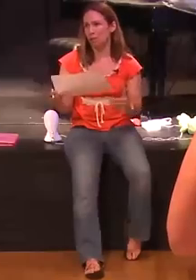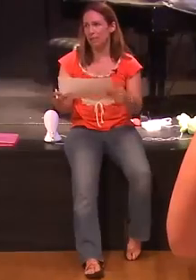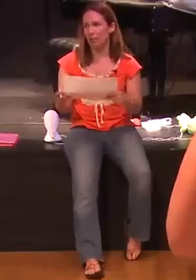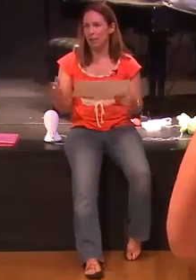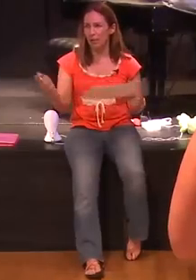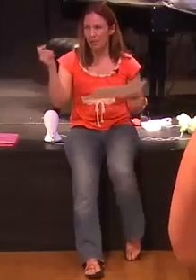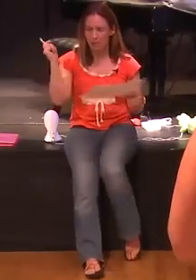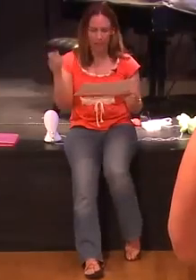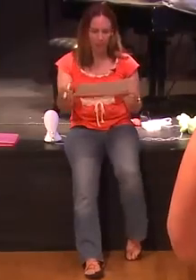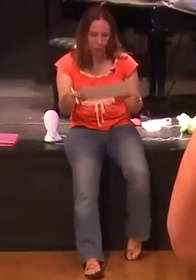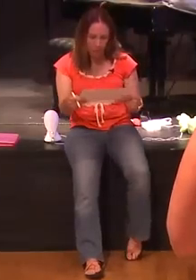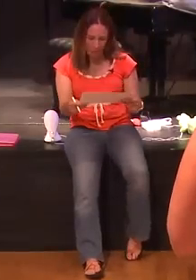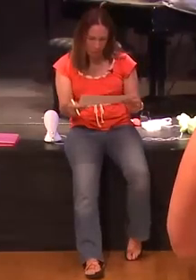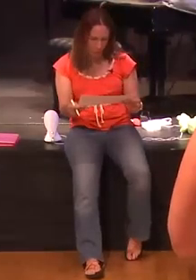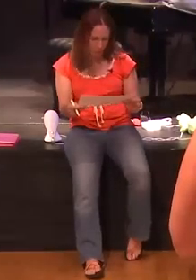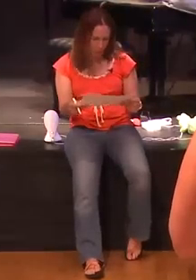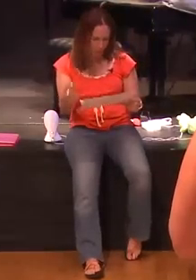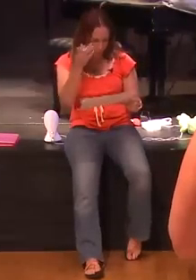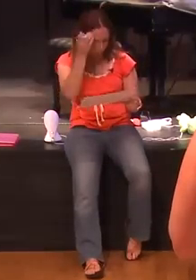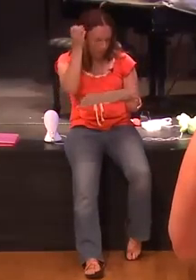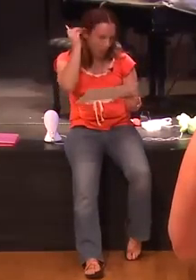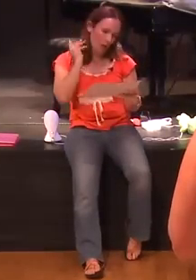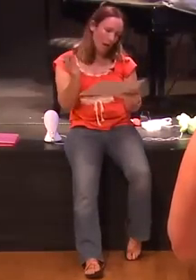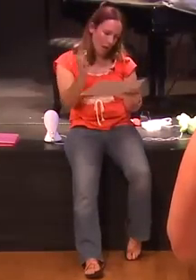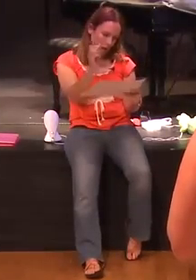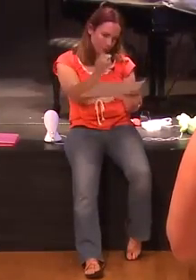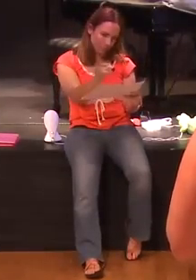so stick around and I'll send Rose down and she can do that too.